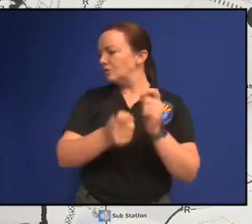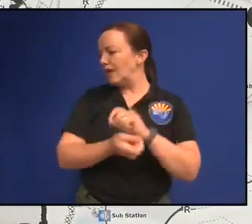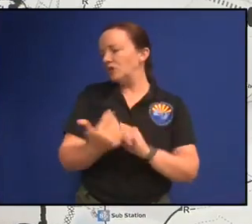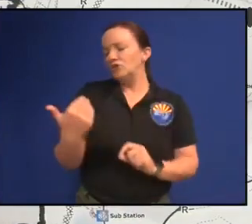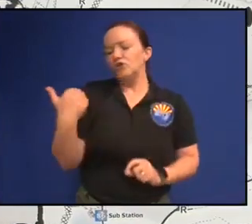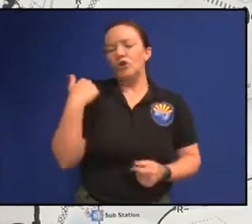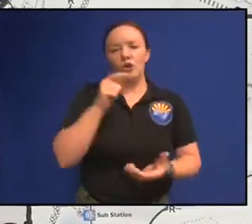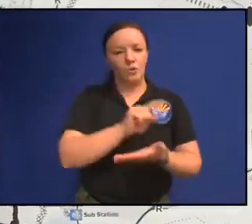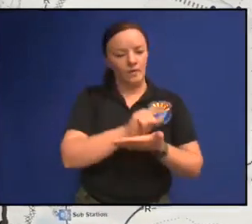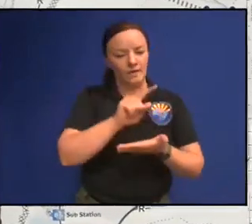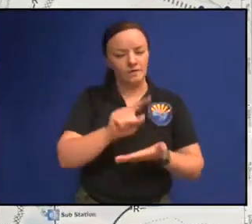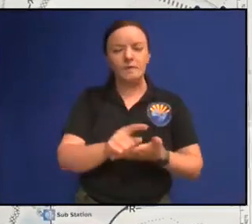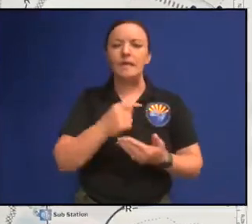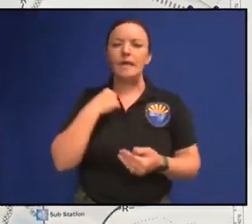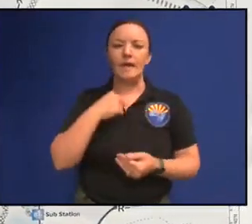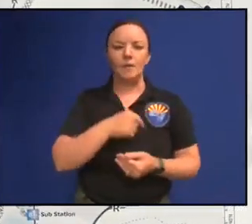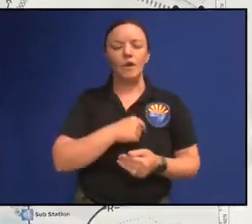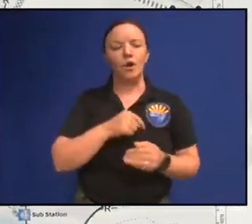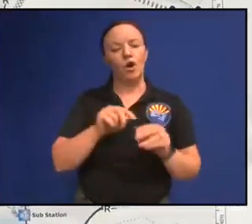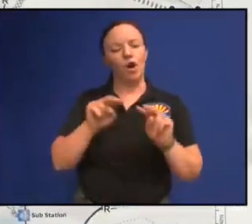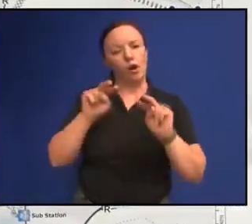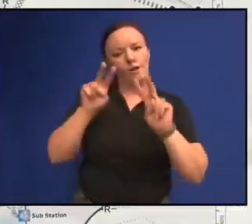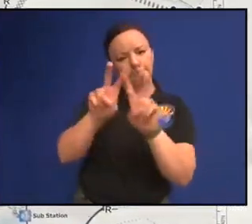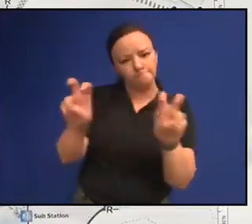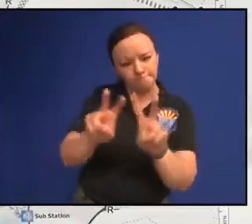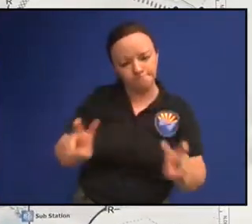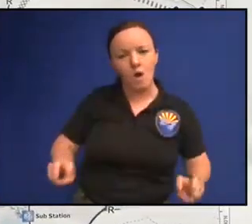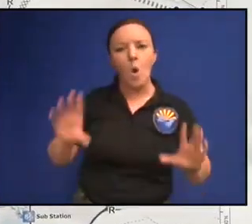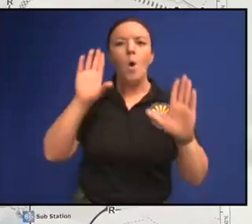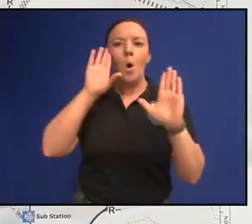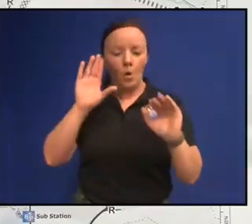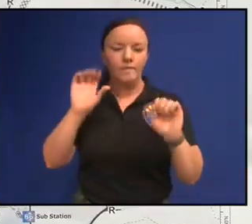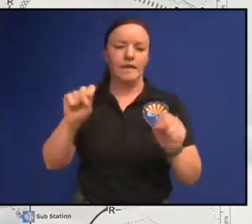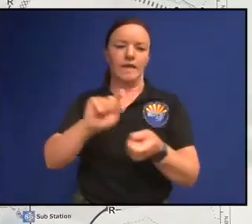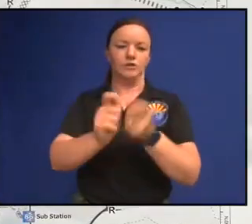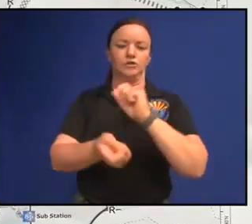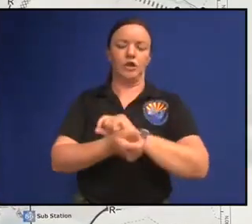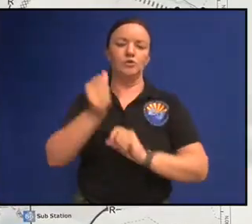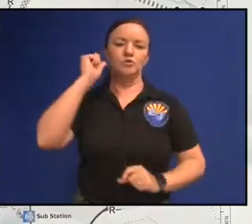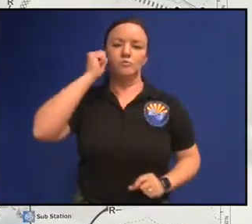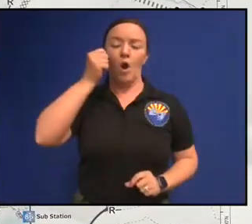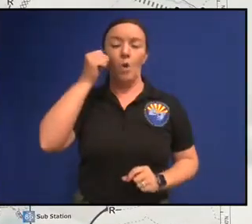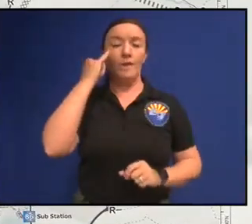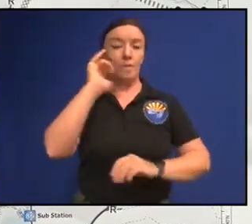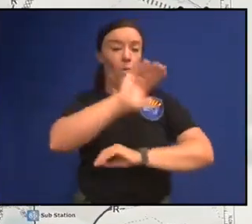TOMORROW IF EVERYTHING CONTINUES TO DO WELL TONIGHT. AND SO I'LL KIND OF GIVE YOU JUST AN UPDATE ON THAT.